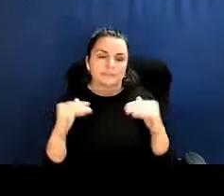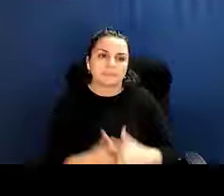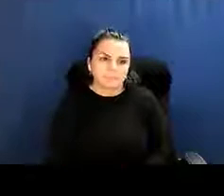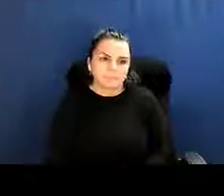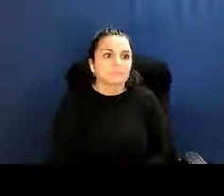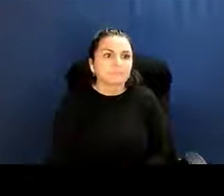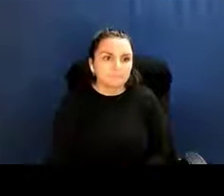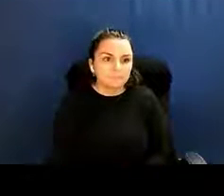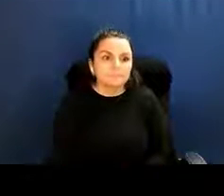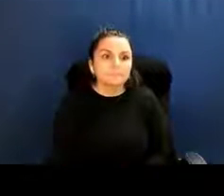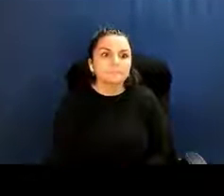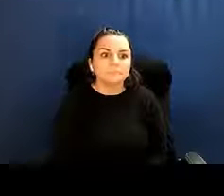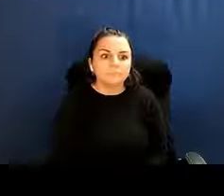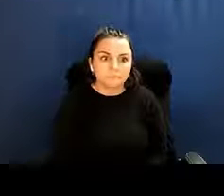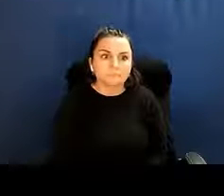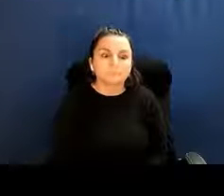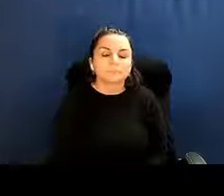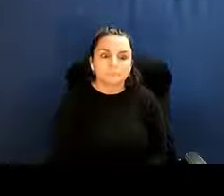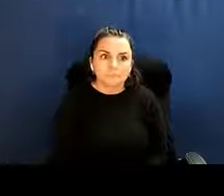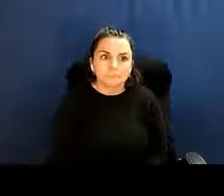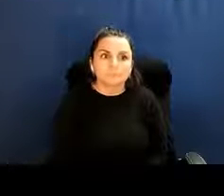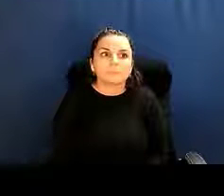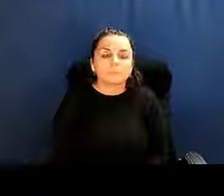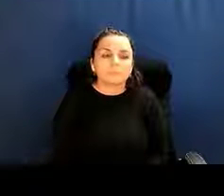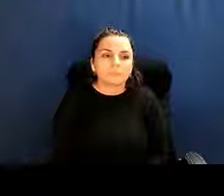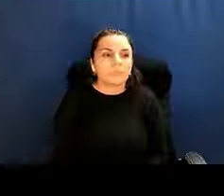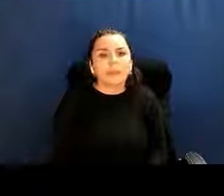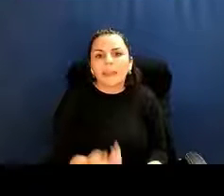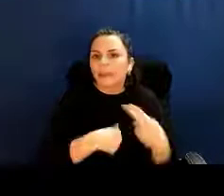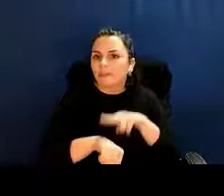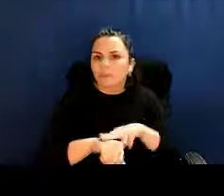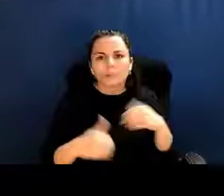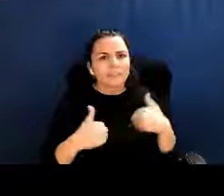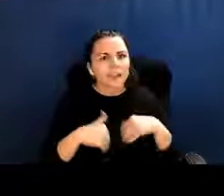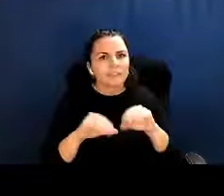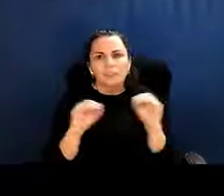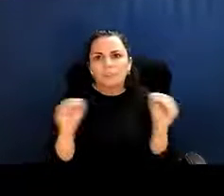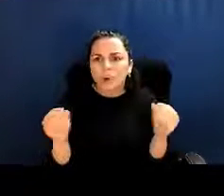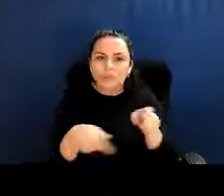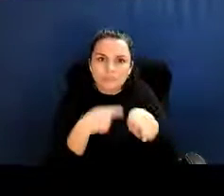Of course, there is not going to be a formula for conducting a risk-benefit analysis.